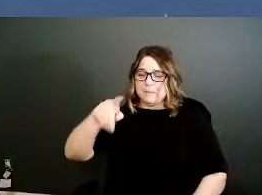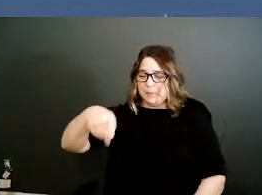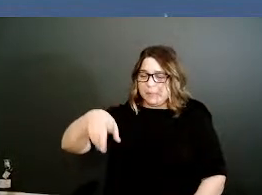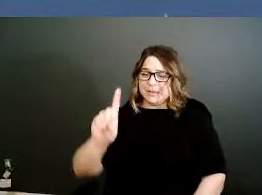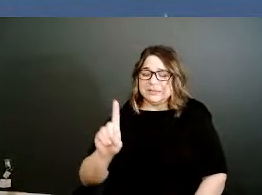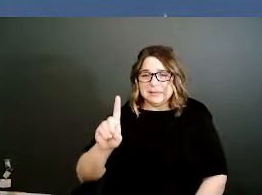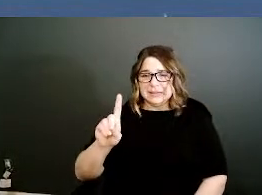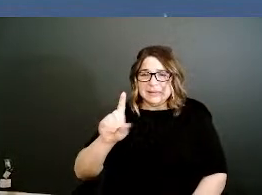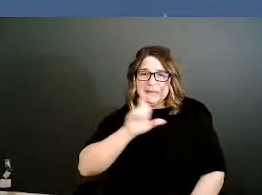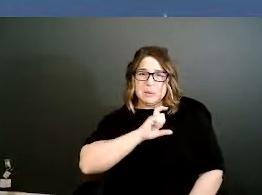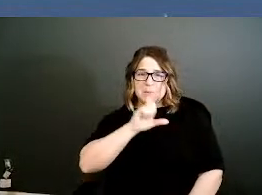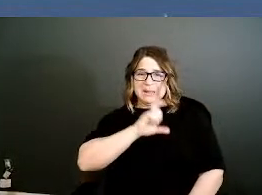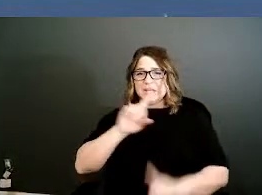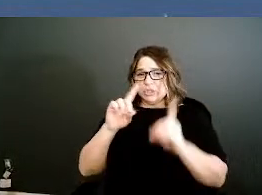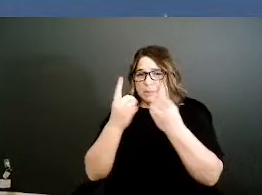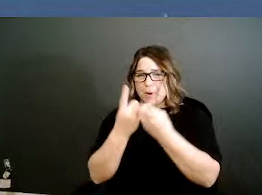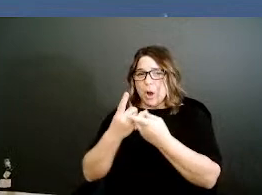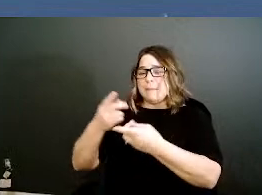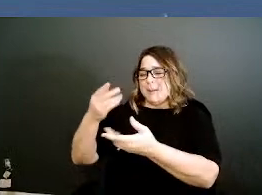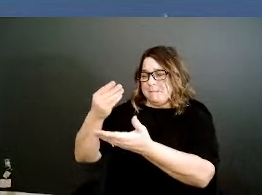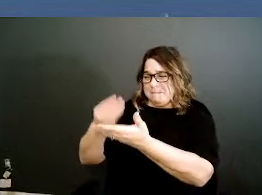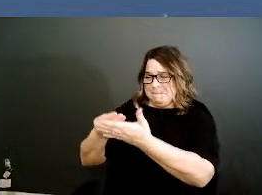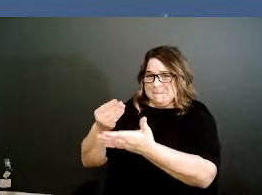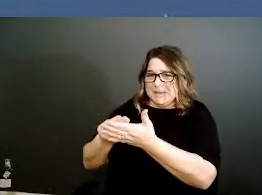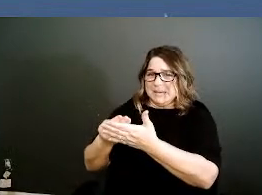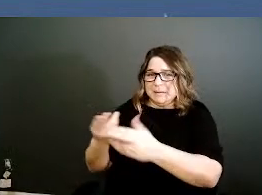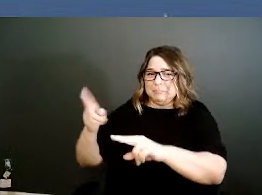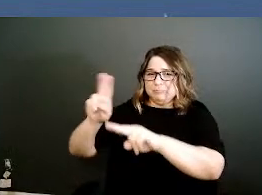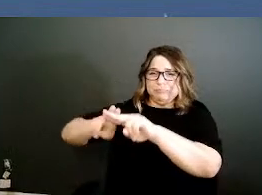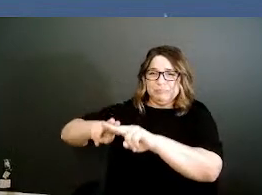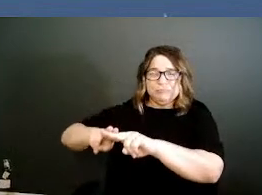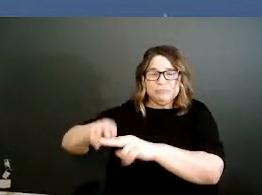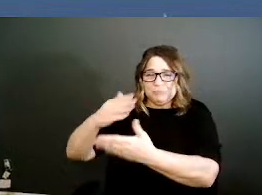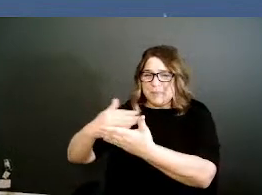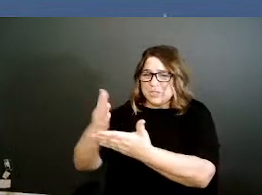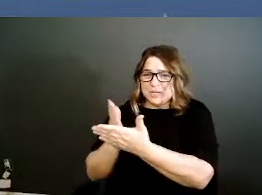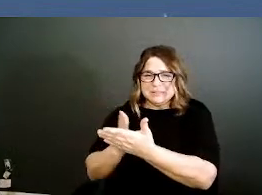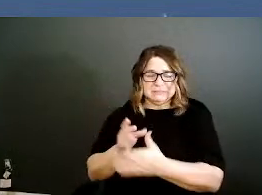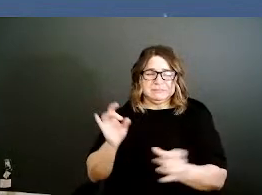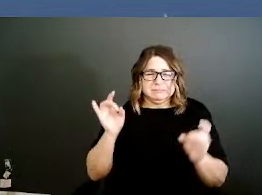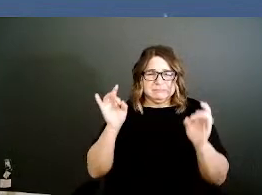BUDGET BY 17 PERCENT WHEN WE KNOW THAT INCREASING IN PUBLIC FUNDING DOES NOT IMPROVE PUBLIC SAFETY.